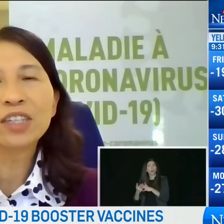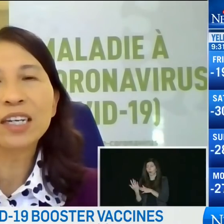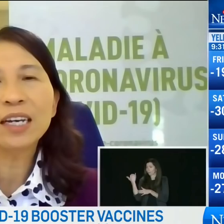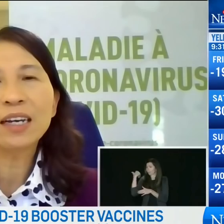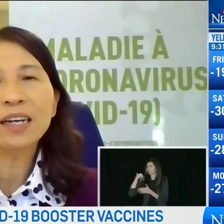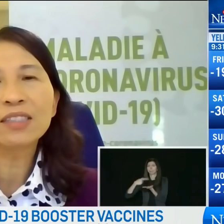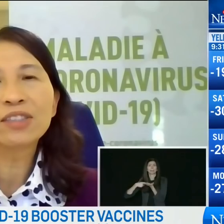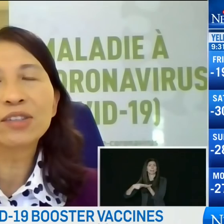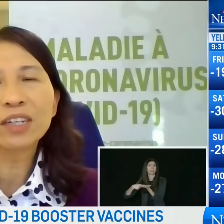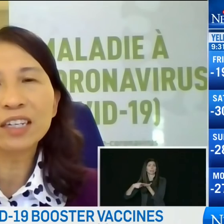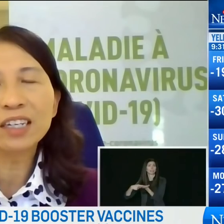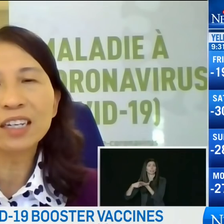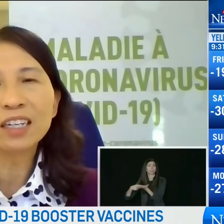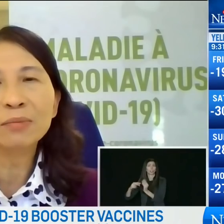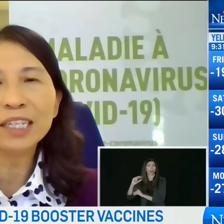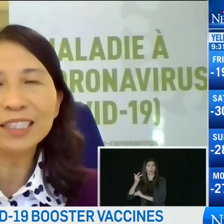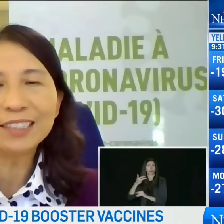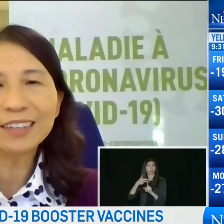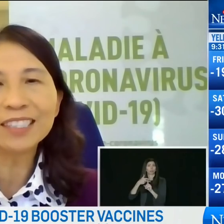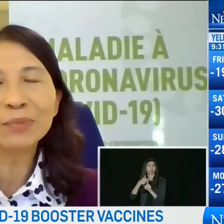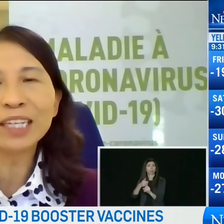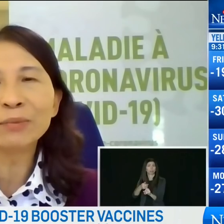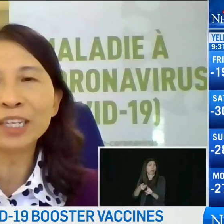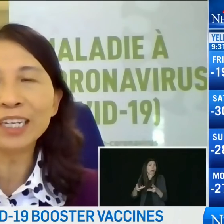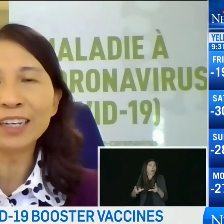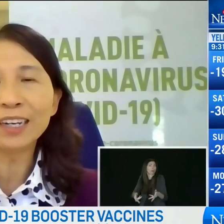THE COMMITTEE HAS ALREADY